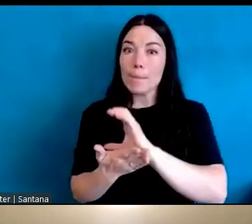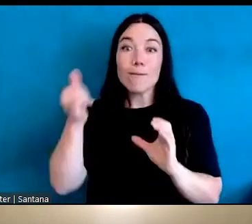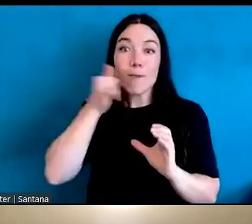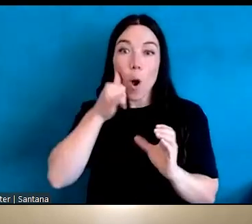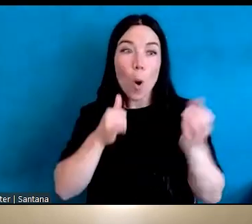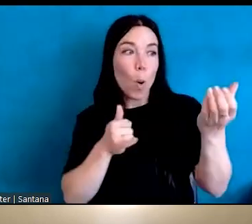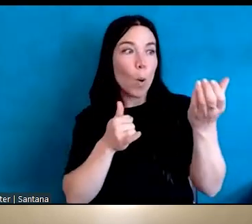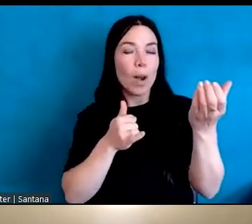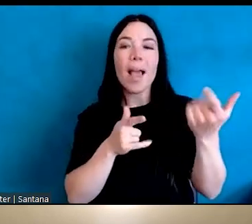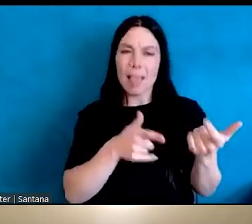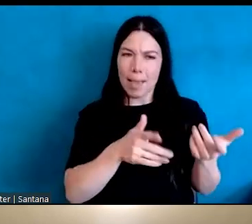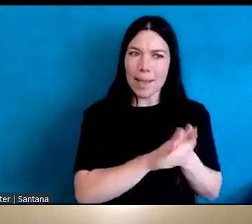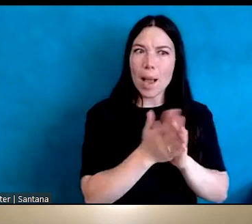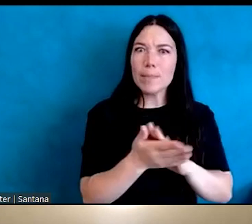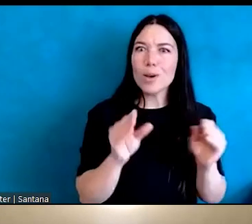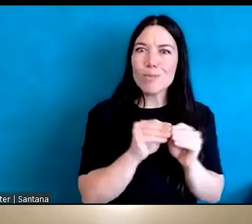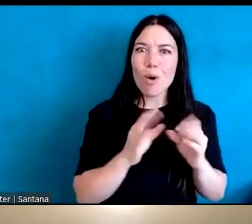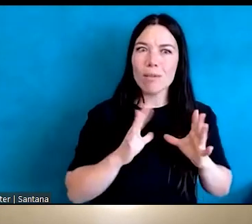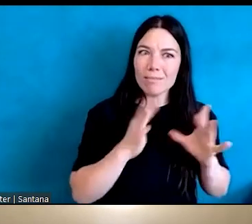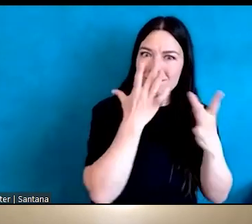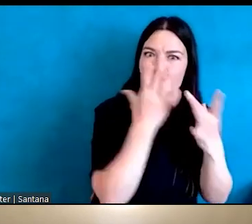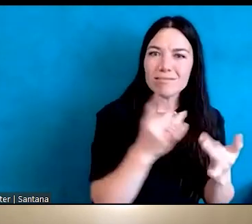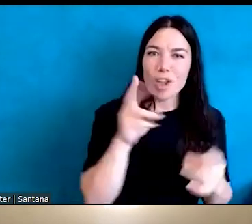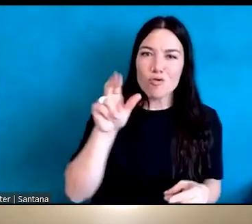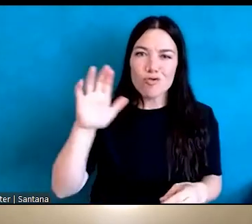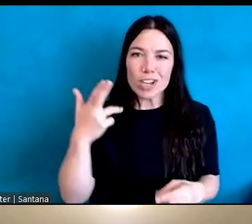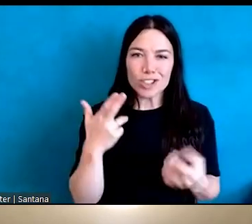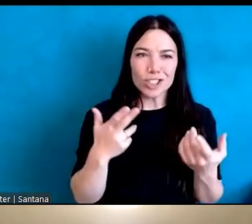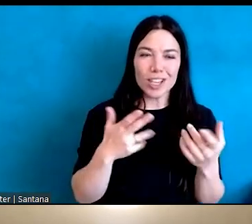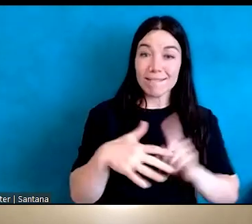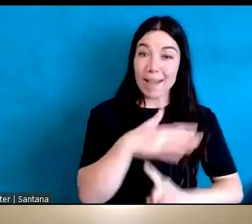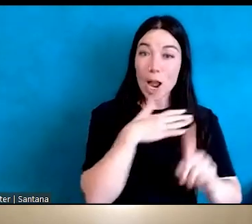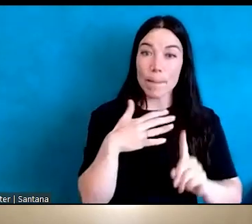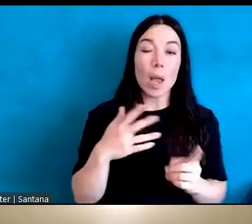environment. This is why we say things like greater amounts of questions directed to the children.